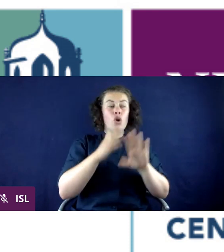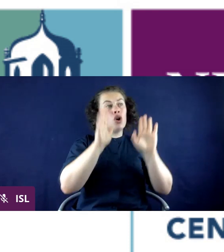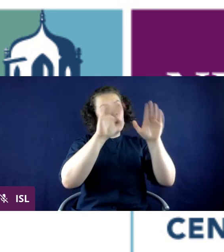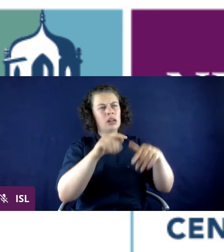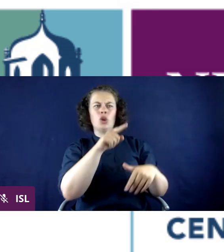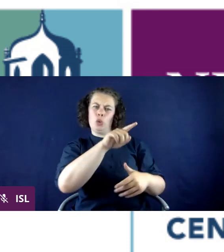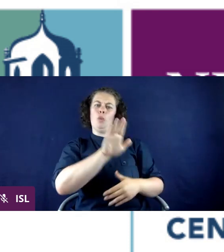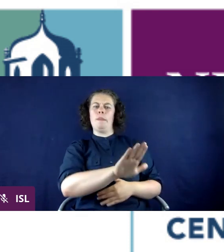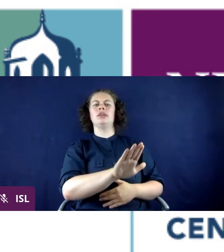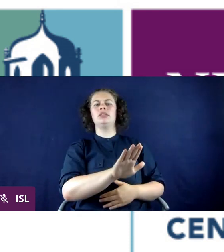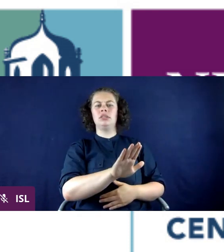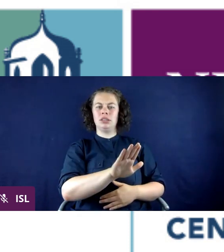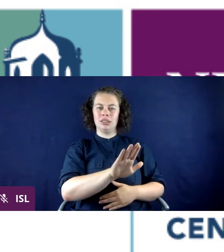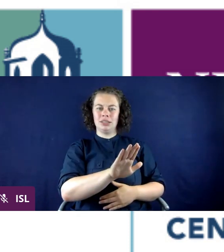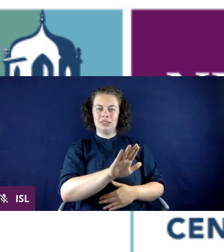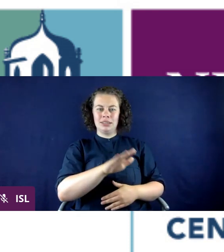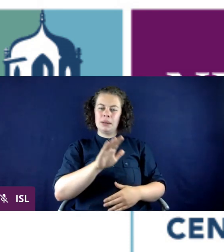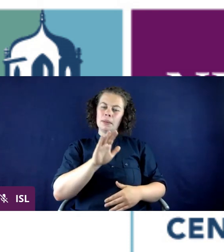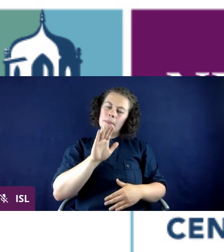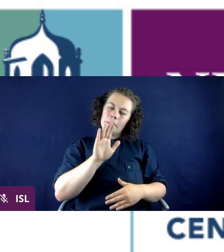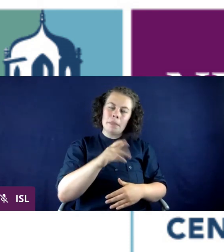we push past this idea